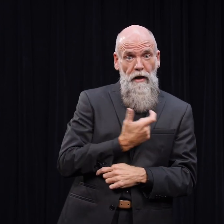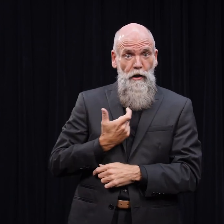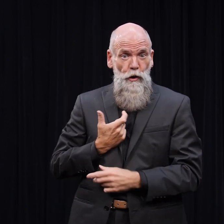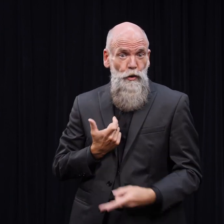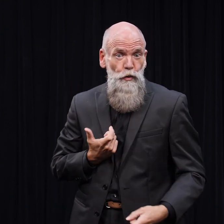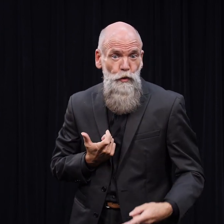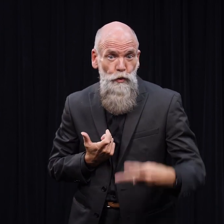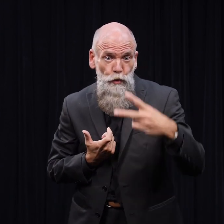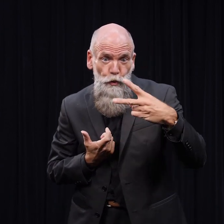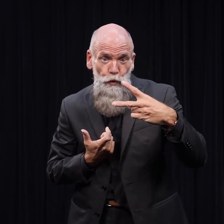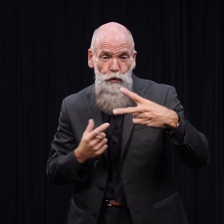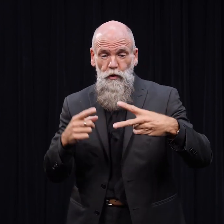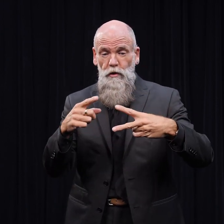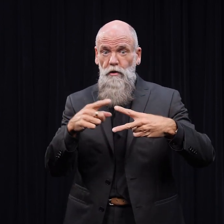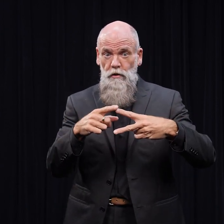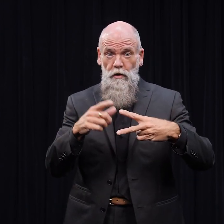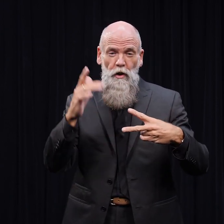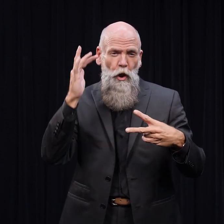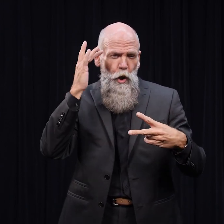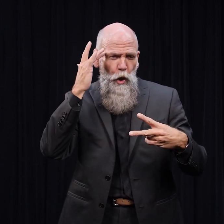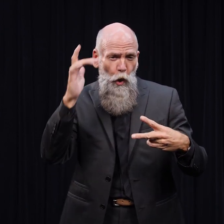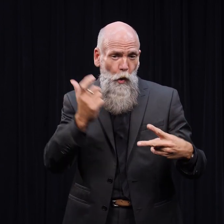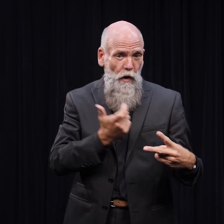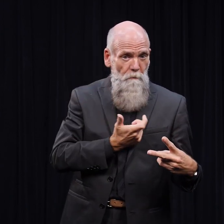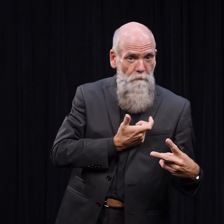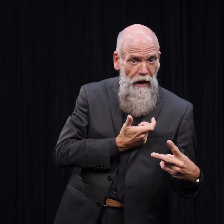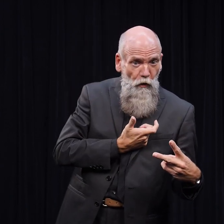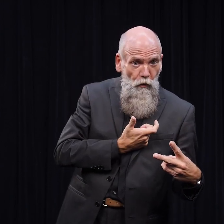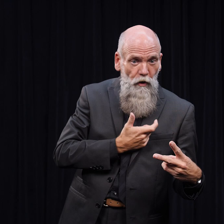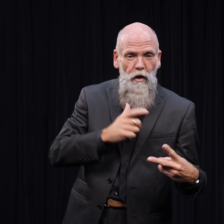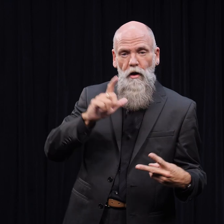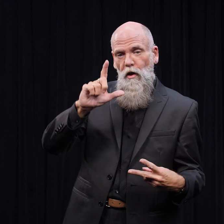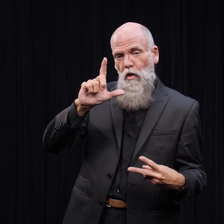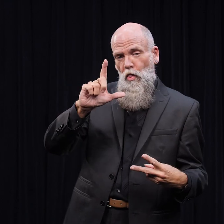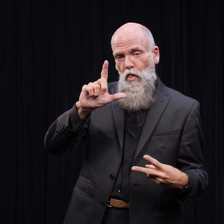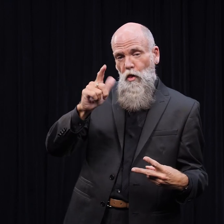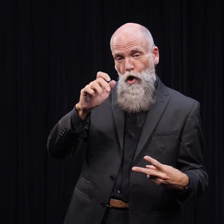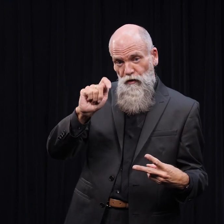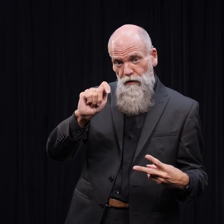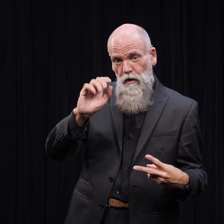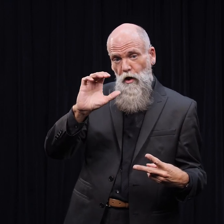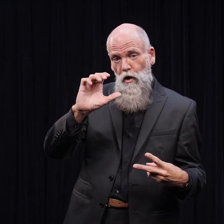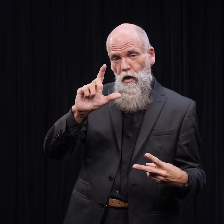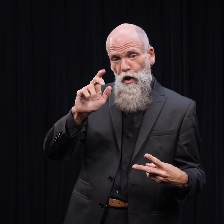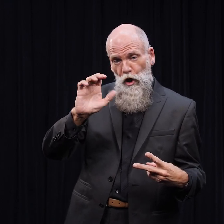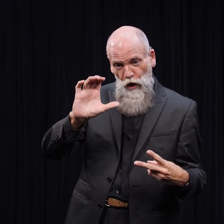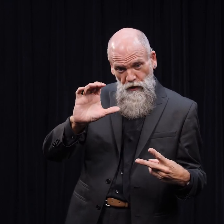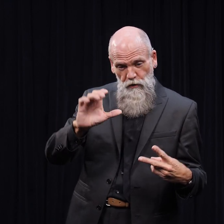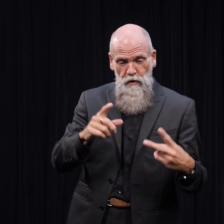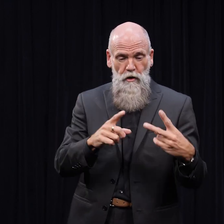The Society awards two medals the Laurent Clerc gold medal, and